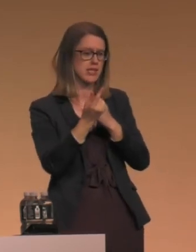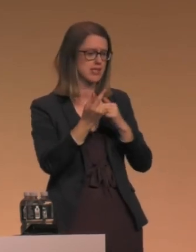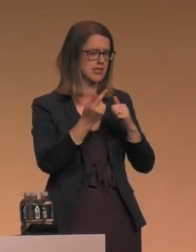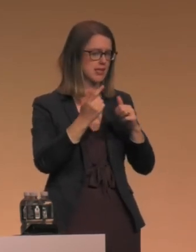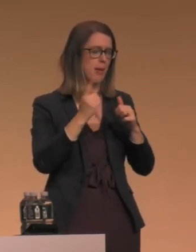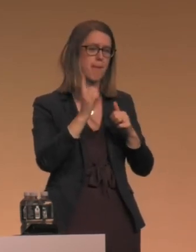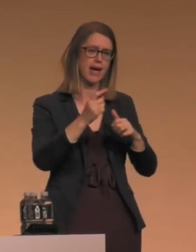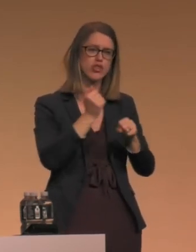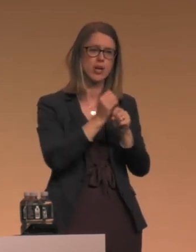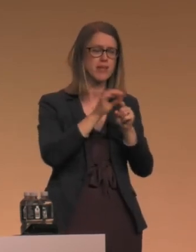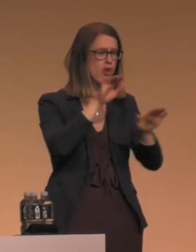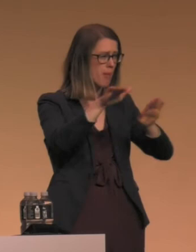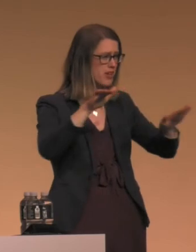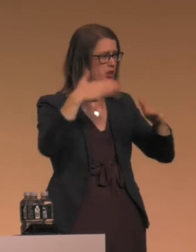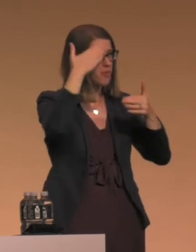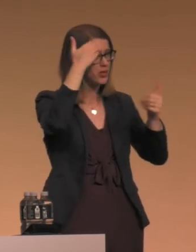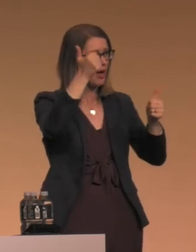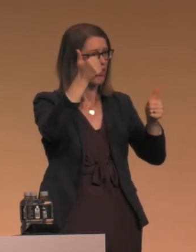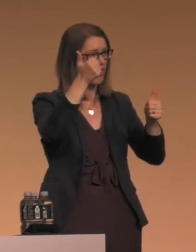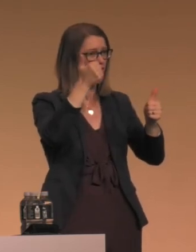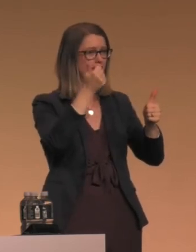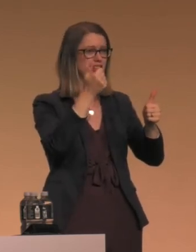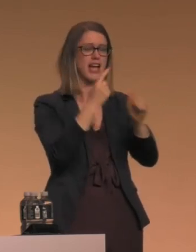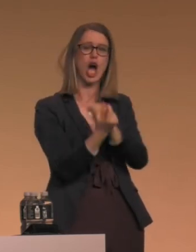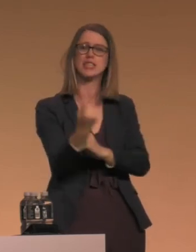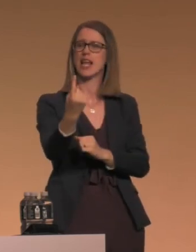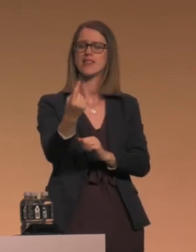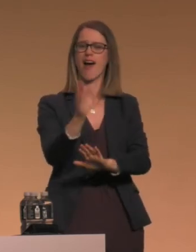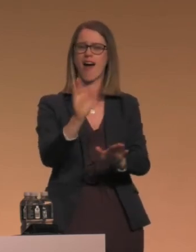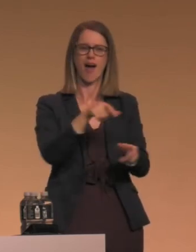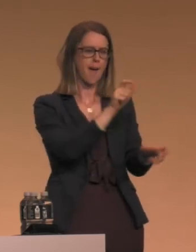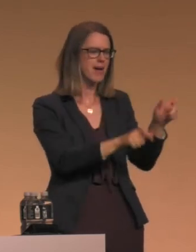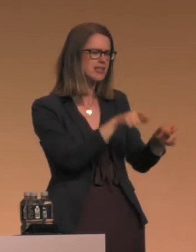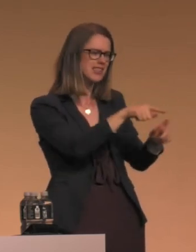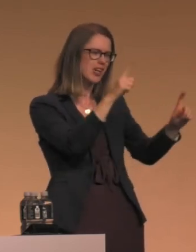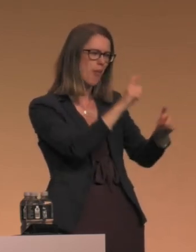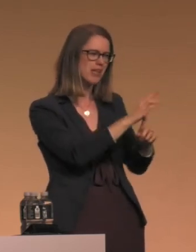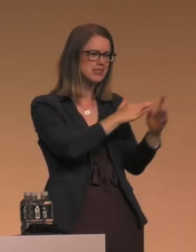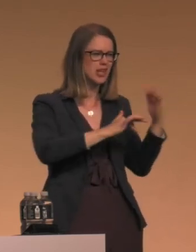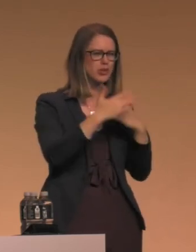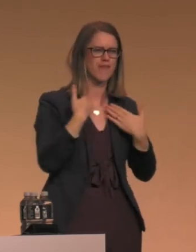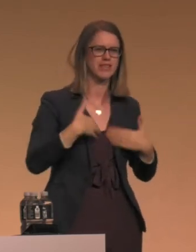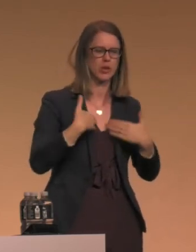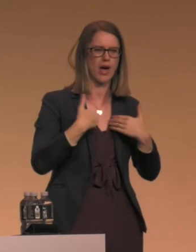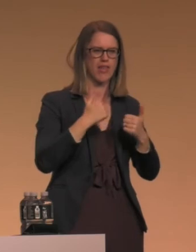But GPs would remind you that mental health never occurs in isolation. Patients have complex social and physical health needs,